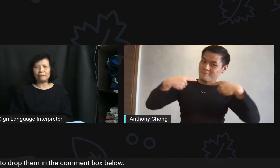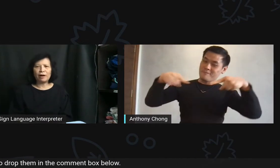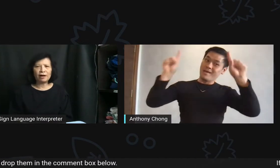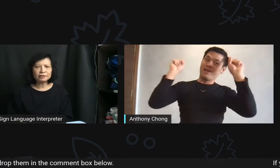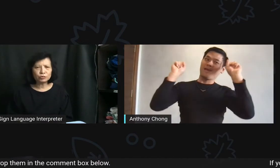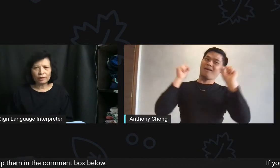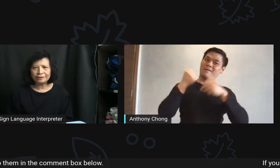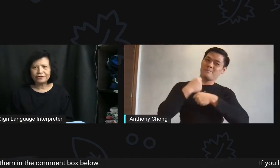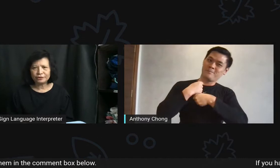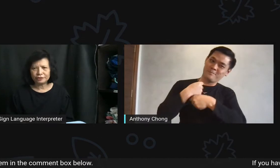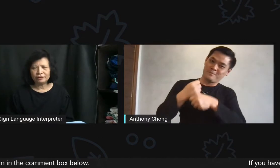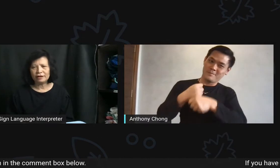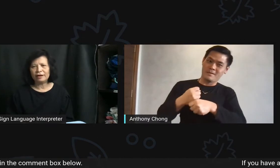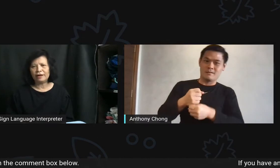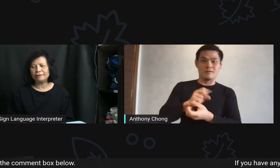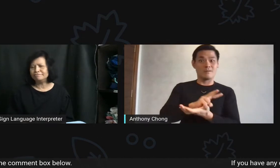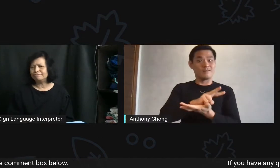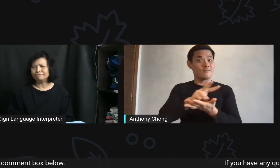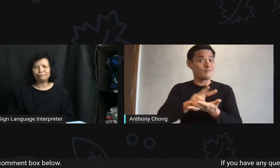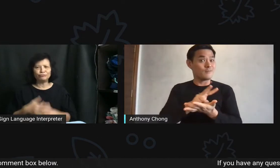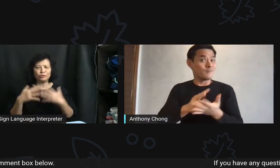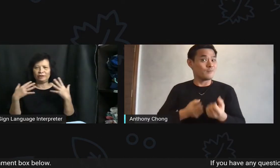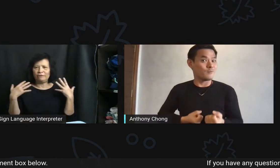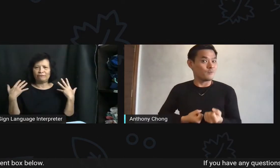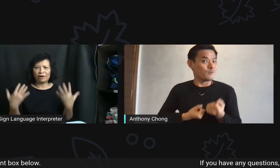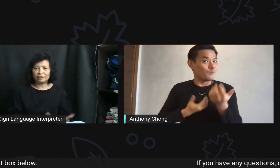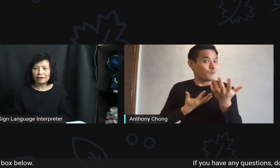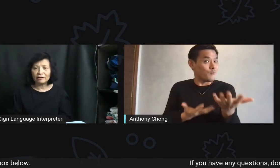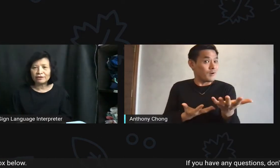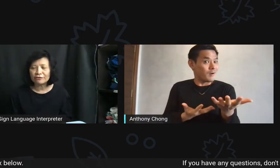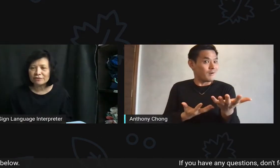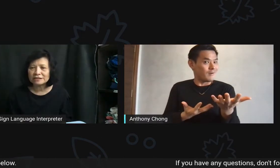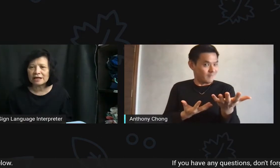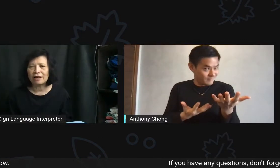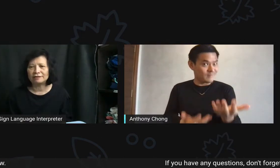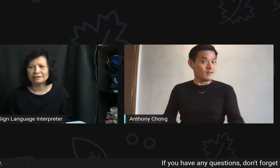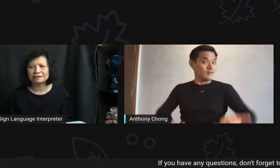past one year and we finally got the results.